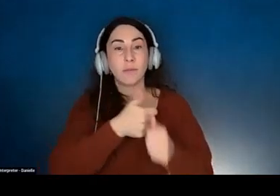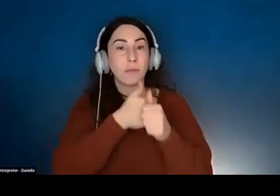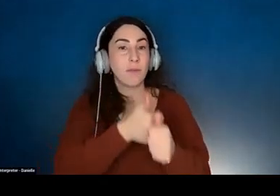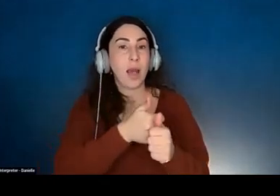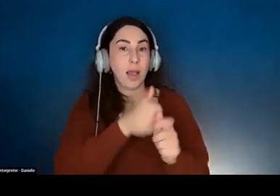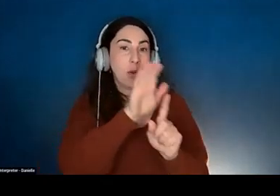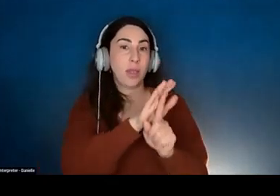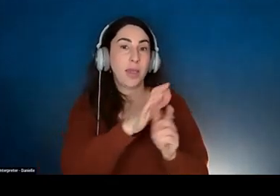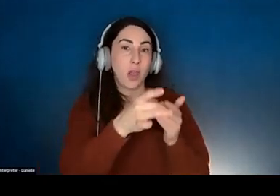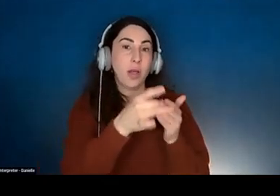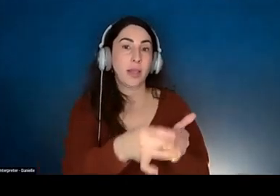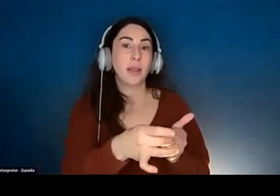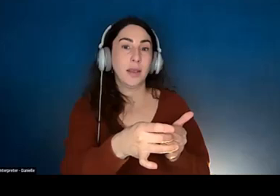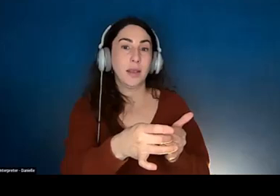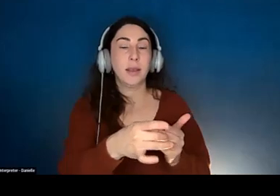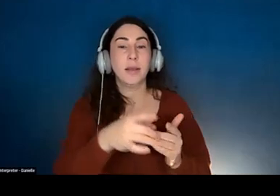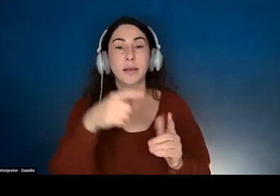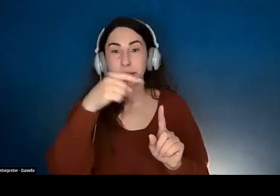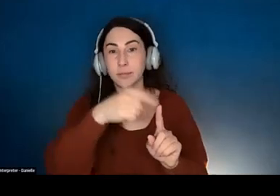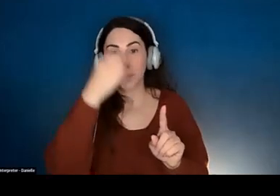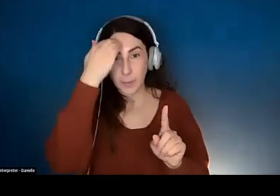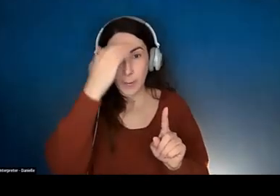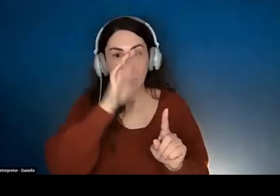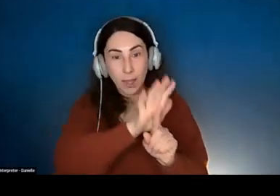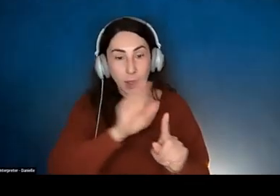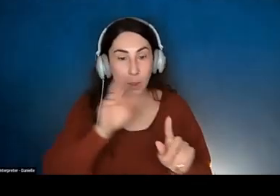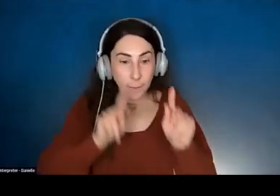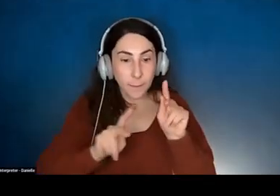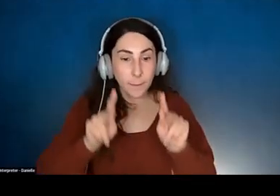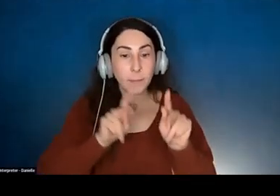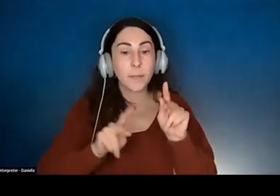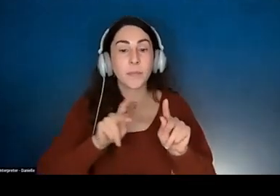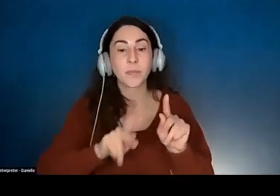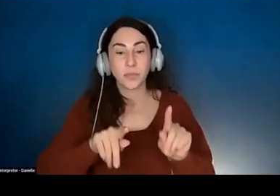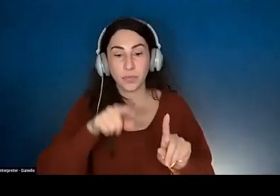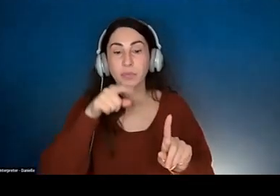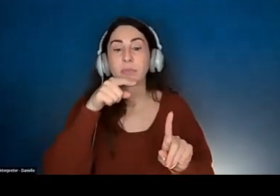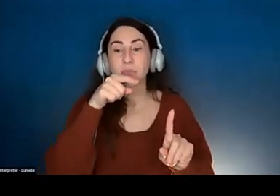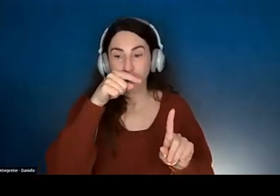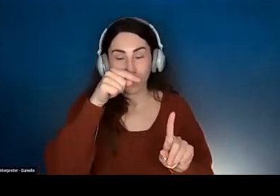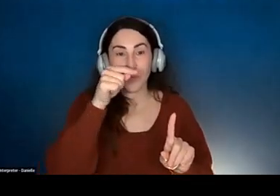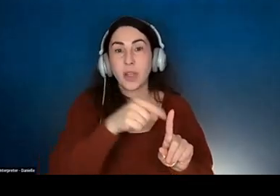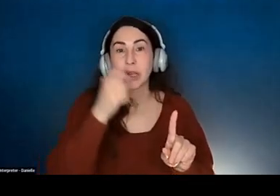They understand their people, they understand their barriers, they understand what's needed in their communities.